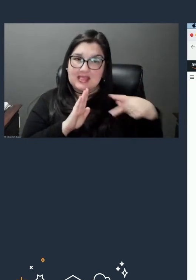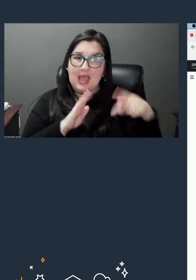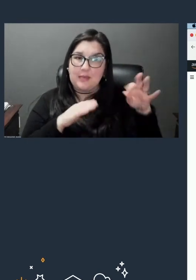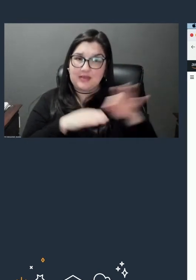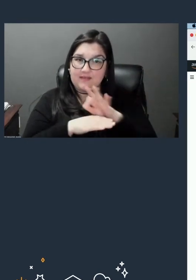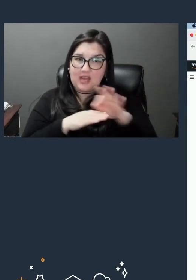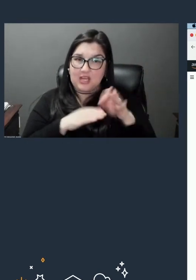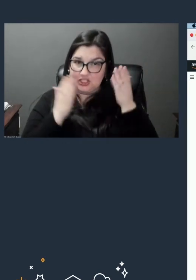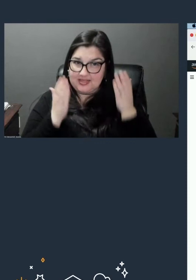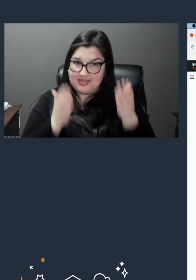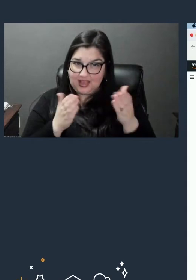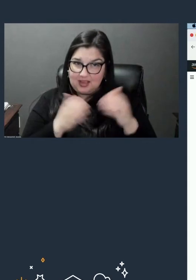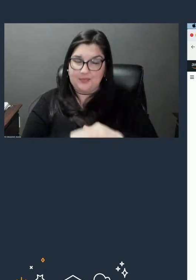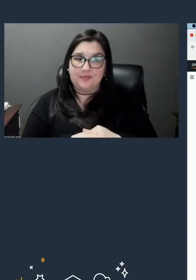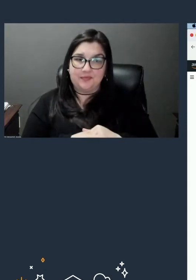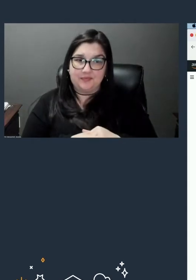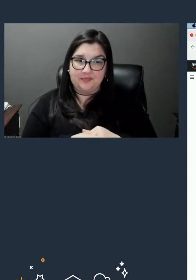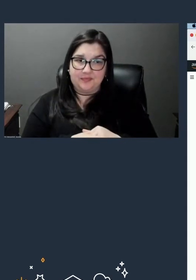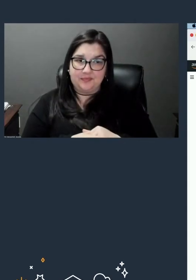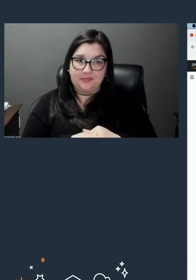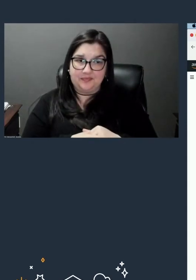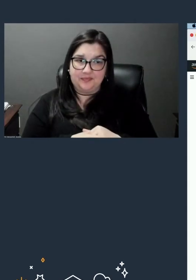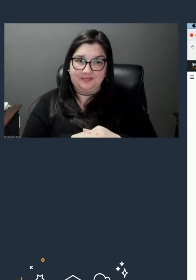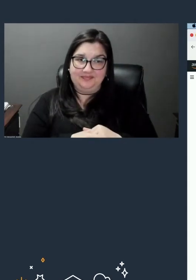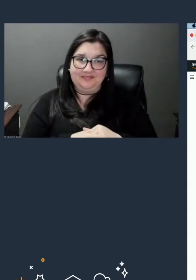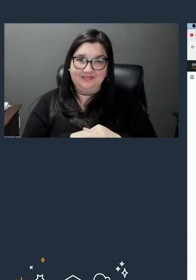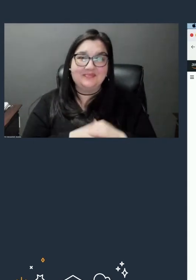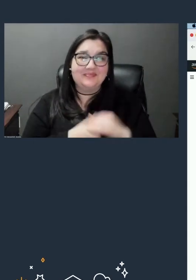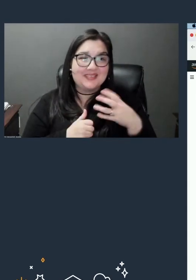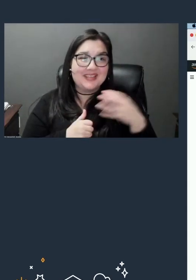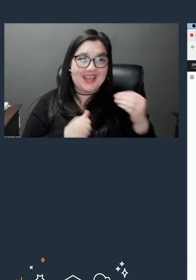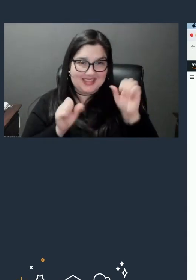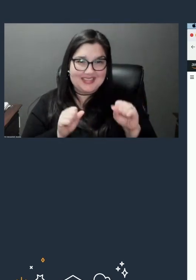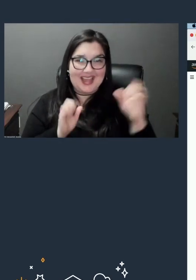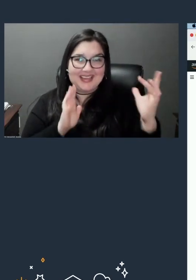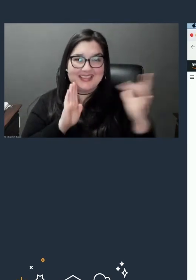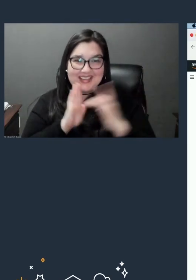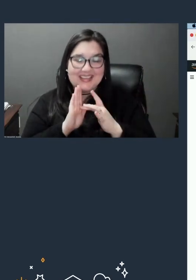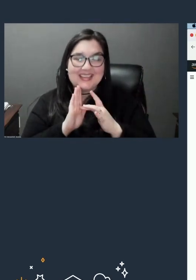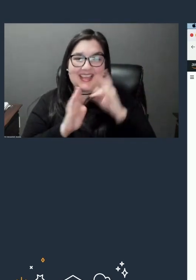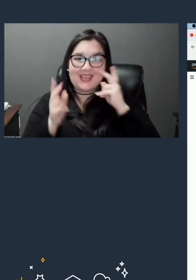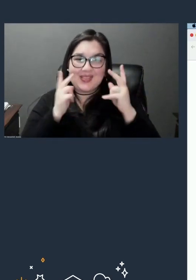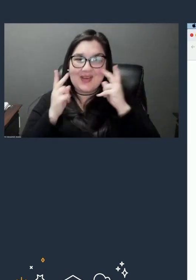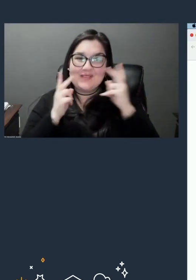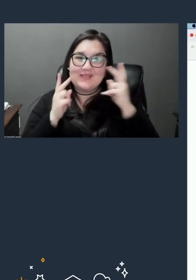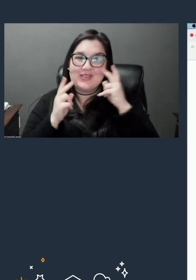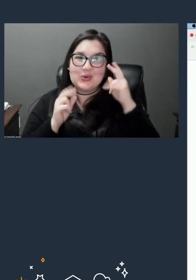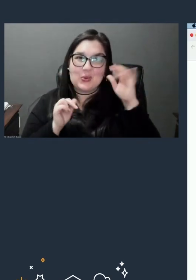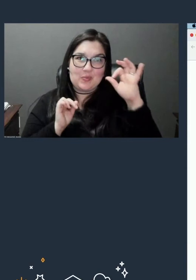So select on the Lambda function, and I can click on that view button to get a view of the Lambda function.